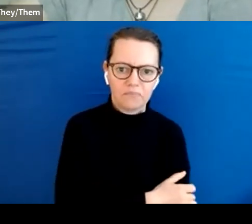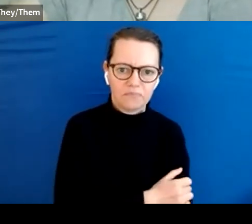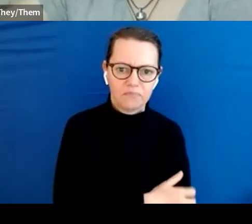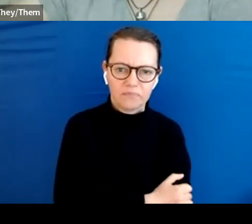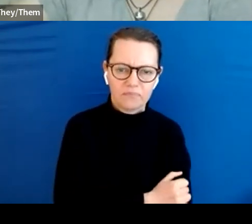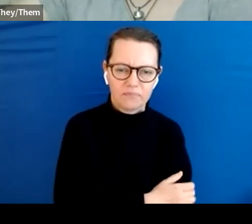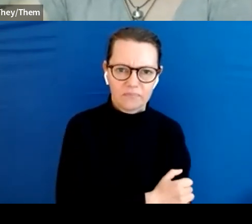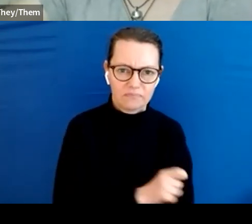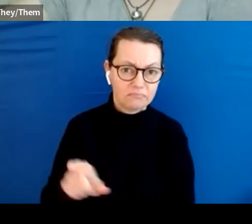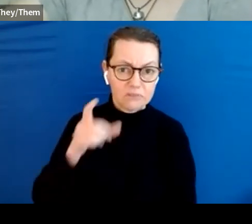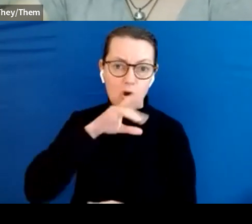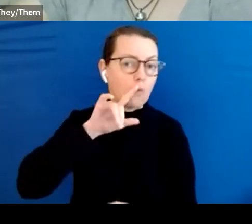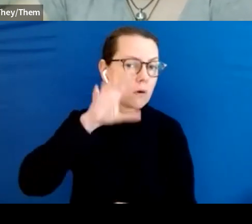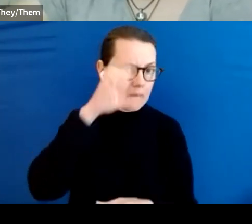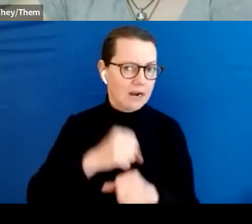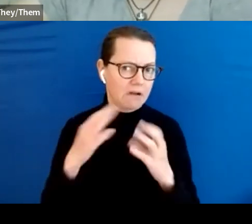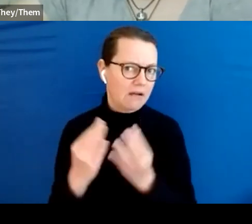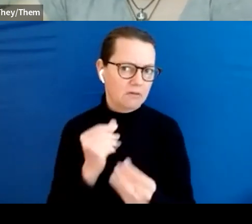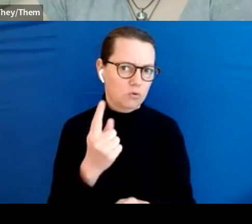sort of putting on to your kids.